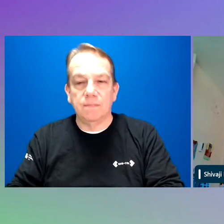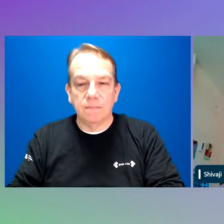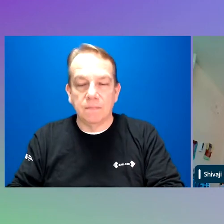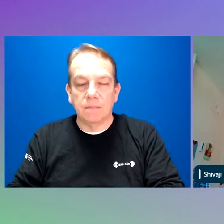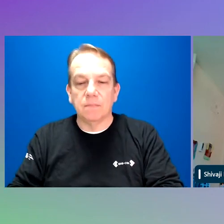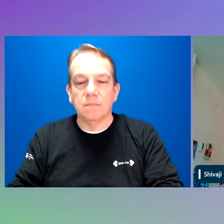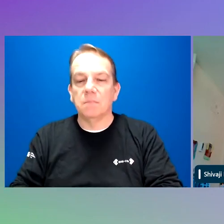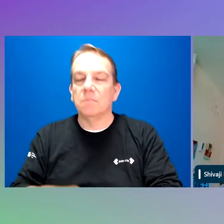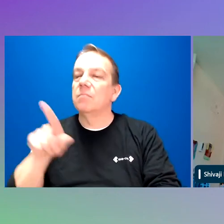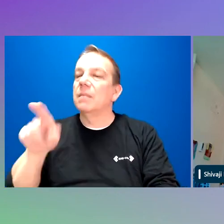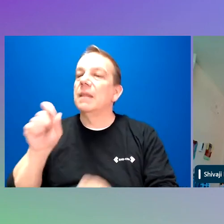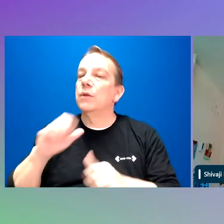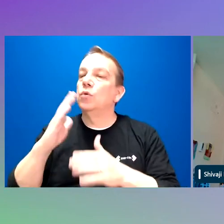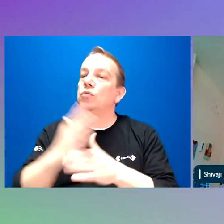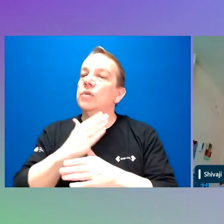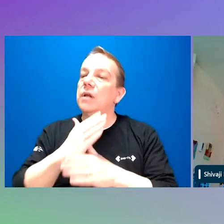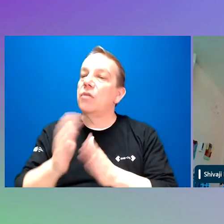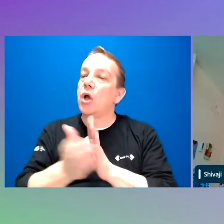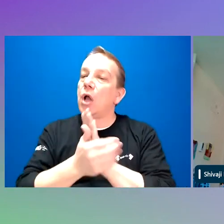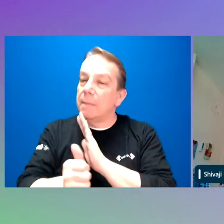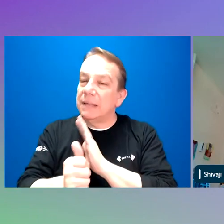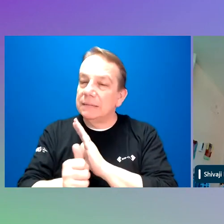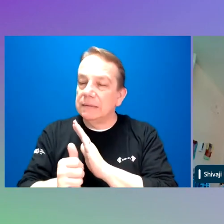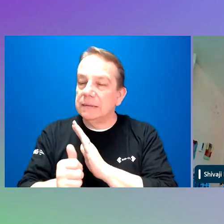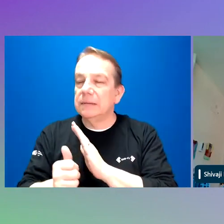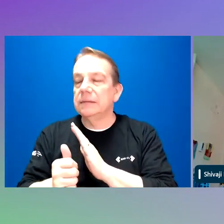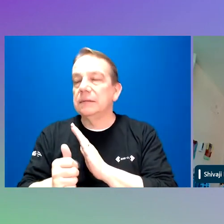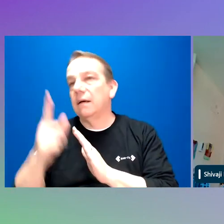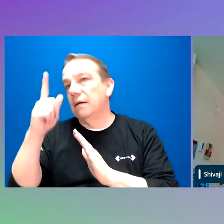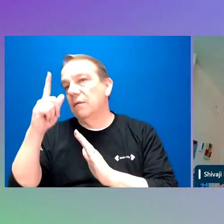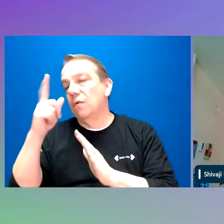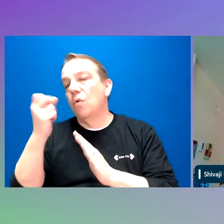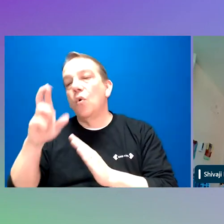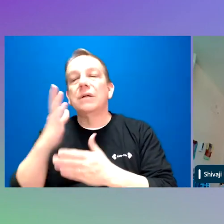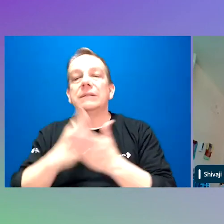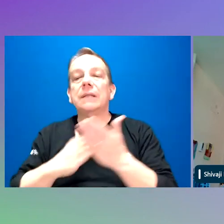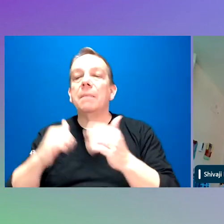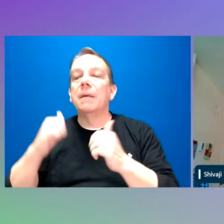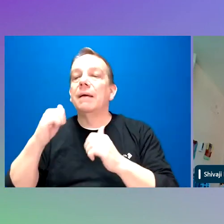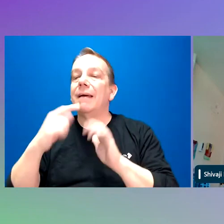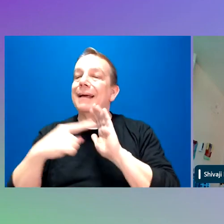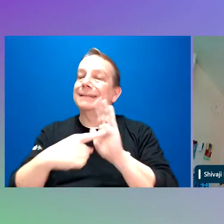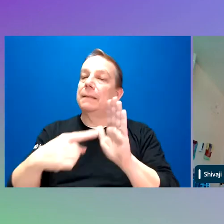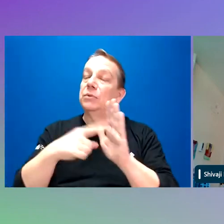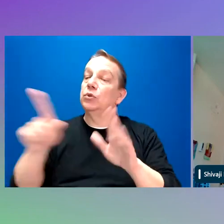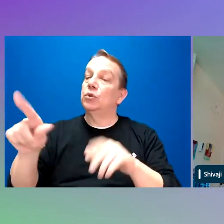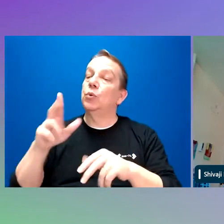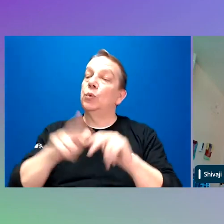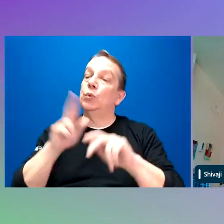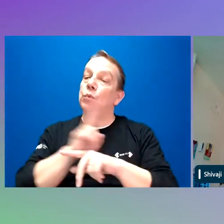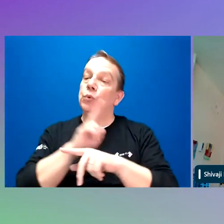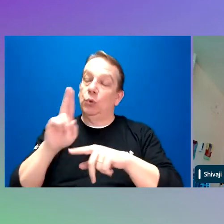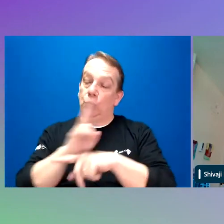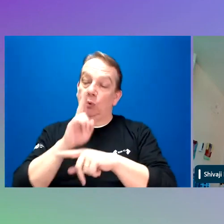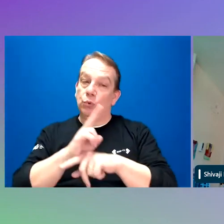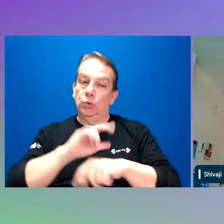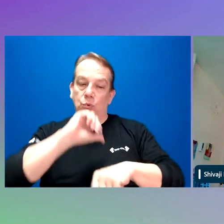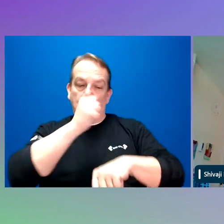share the competencies or some examples you use to construct the training for a given role